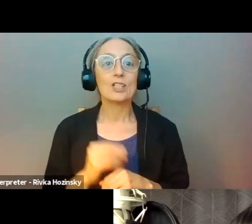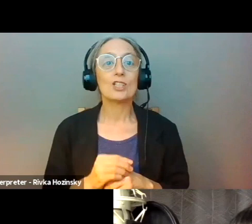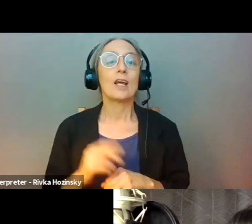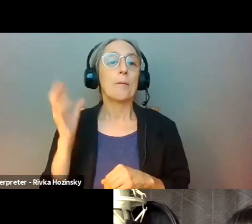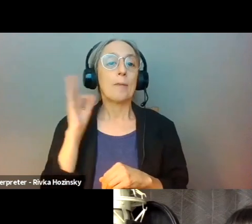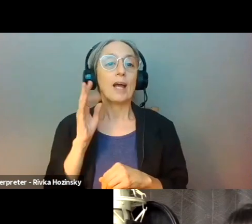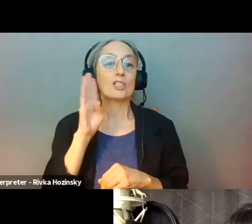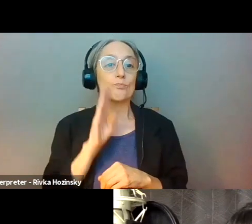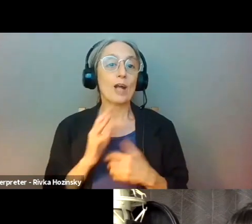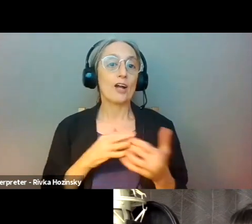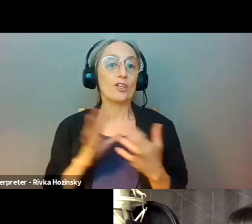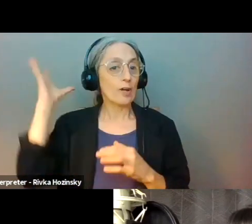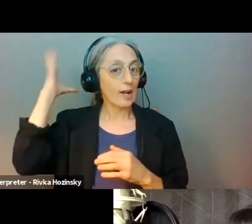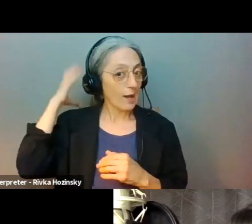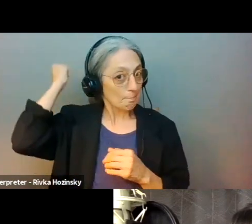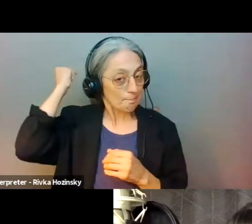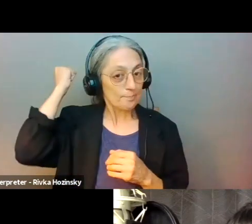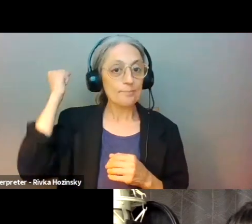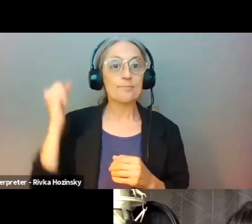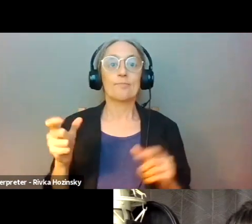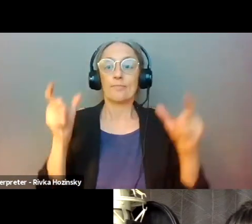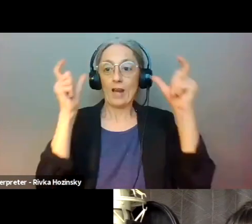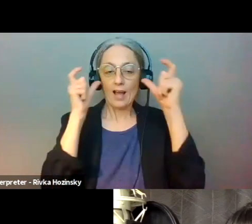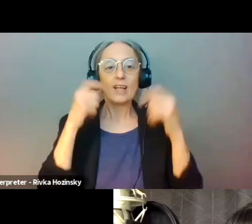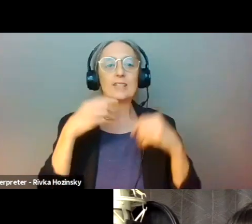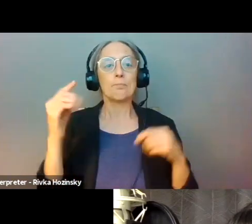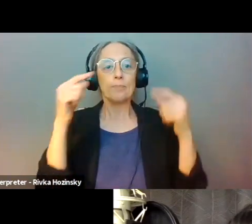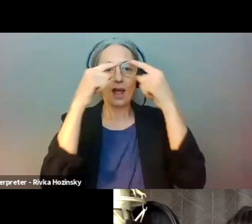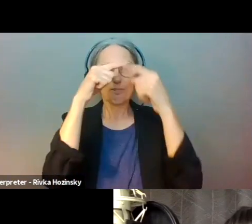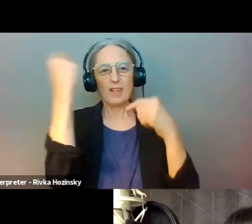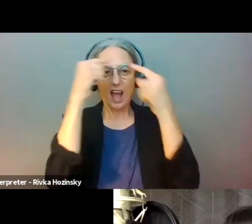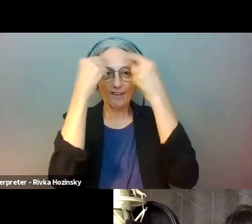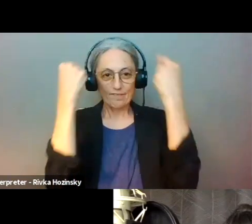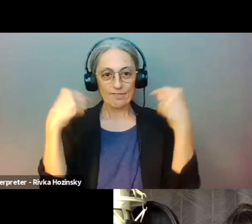I wear eyeglasses with black frames and my shirt is a black blouse.